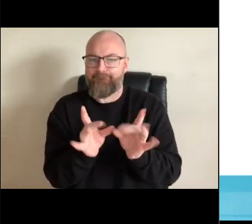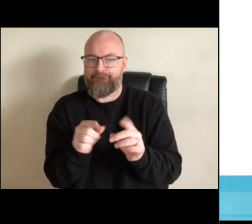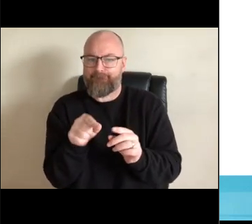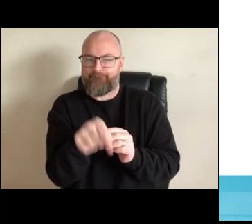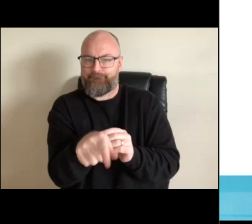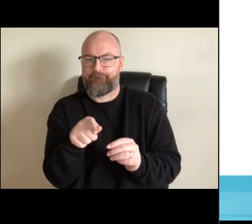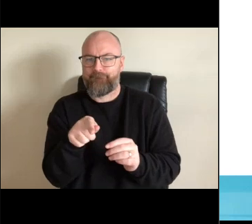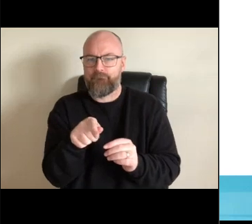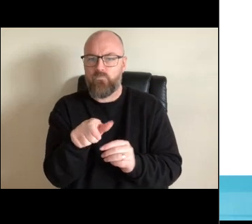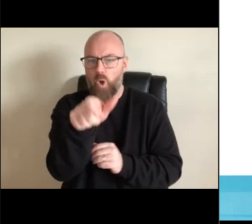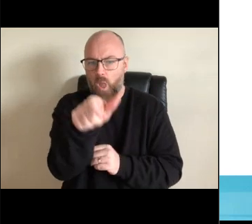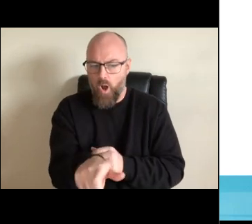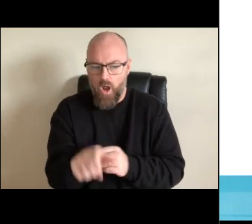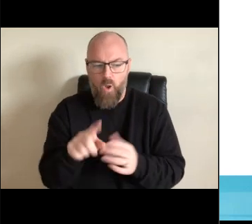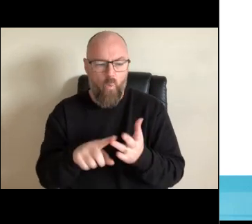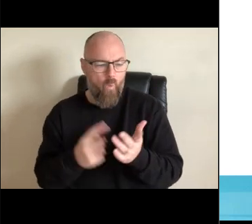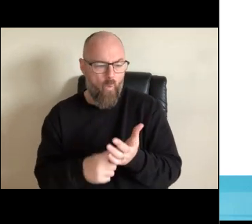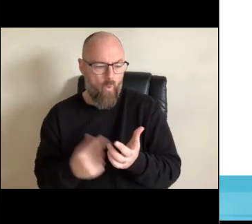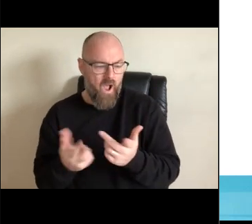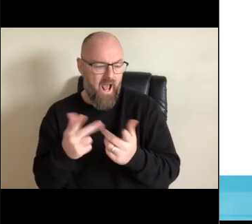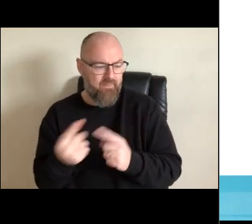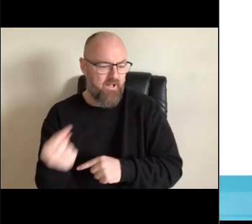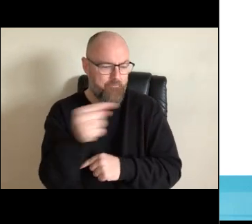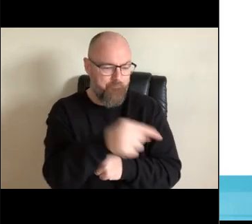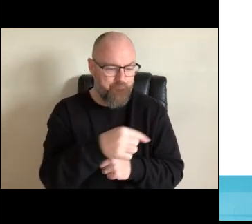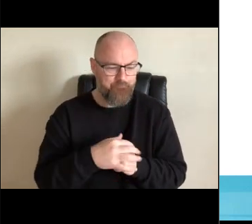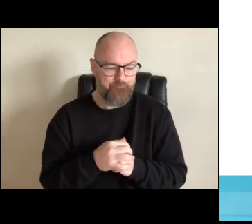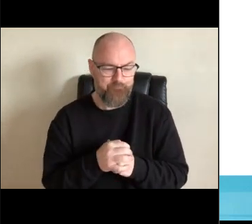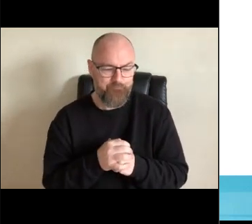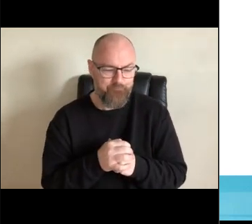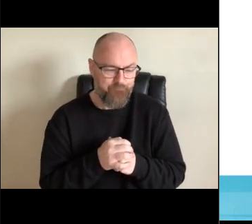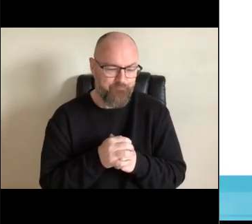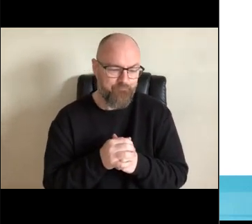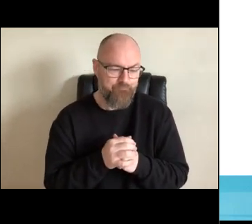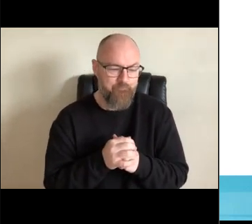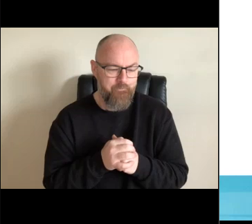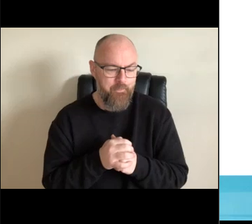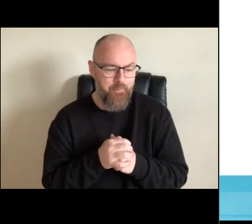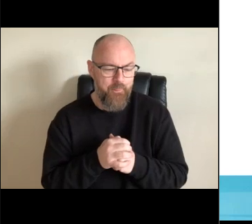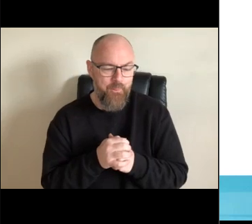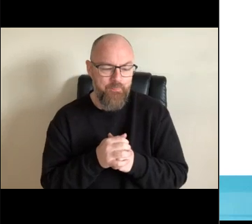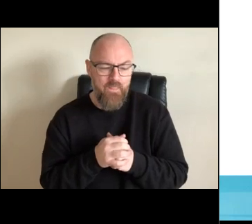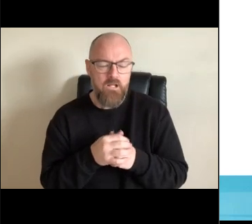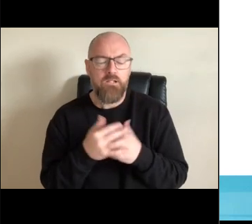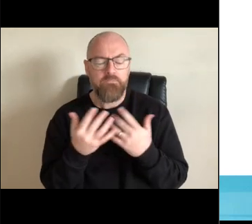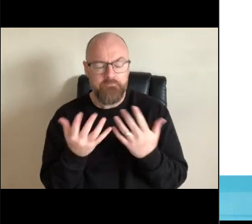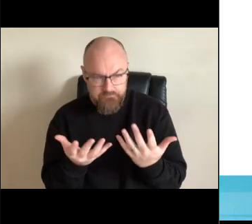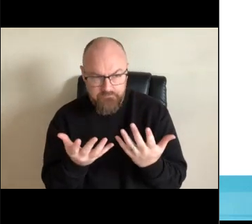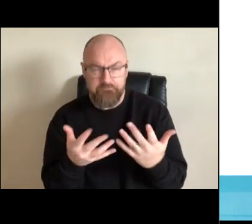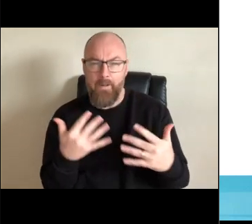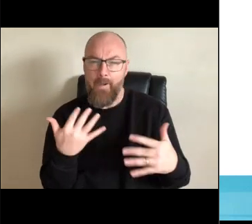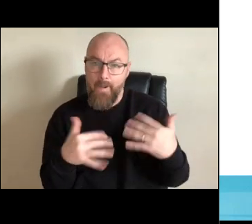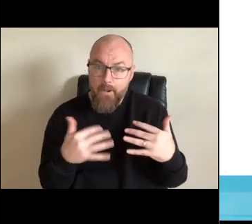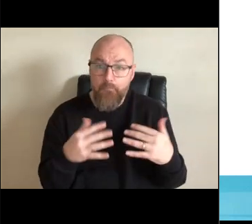the proceedings and the child so the harm that might be brought about by um the proceedings